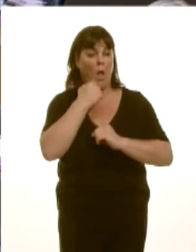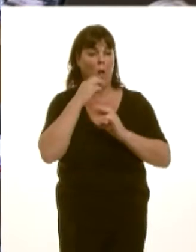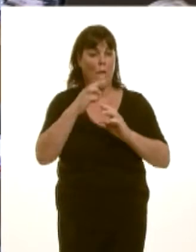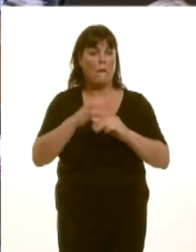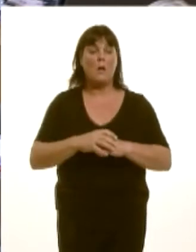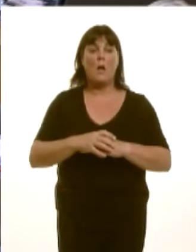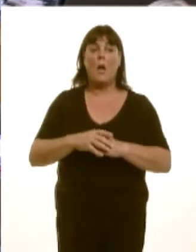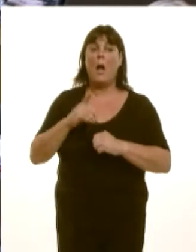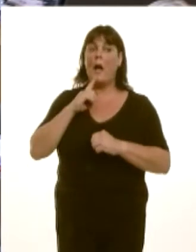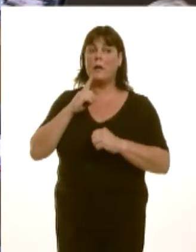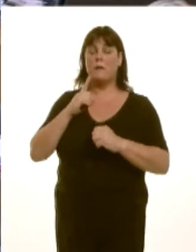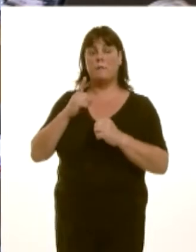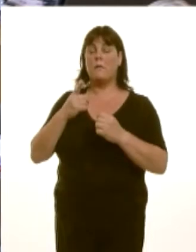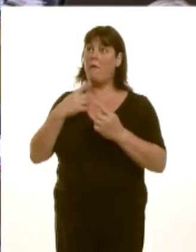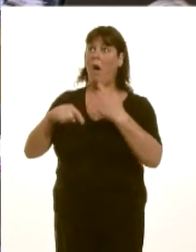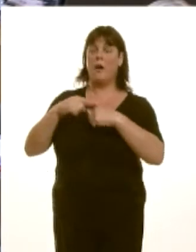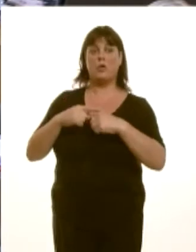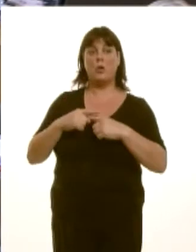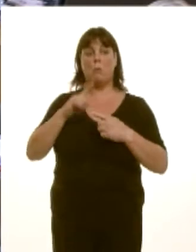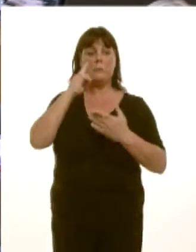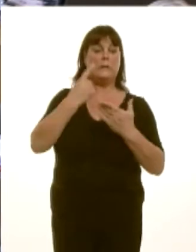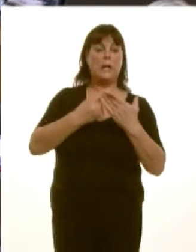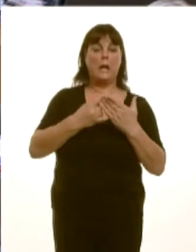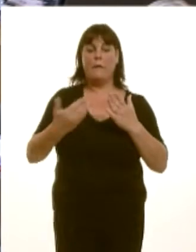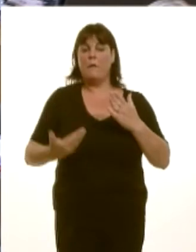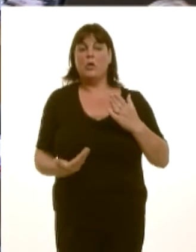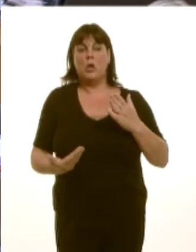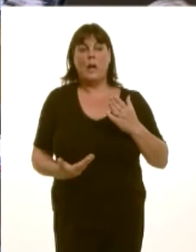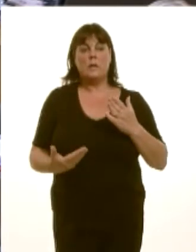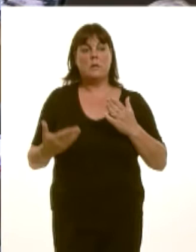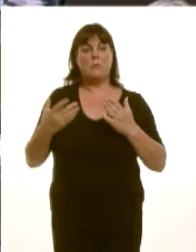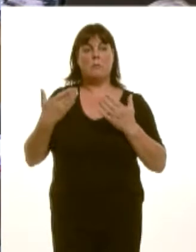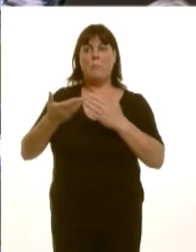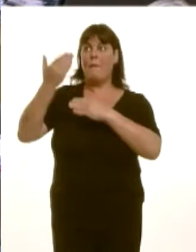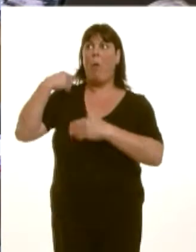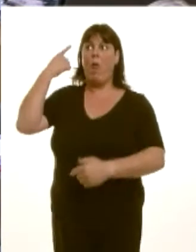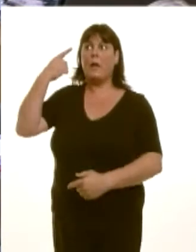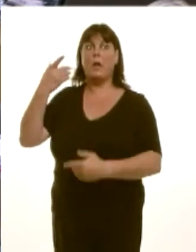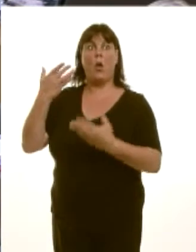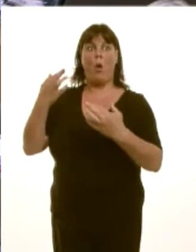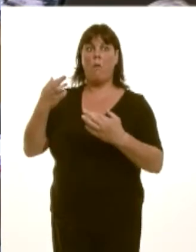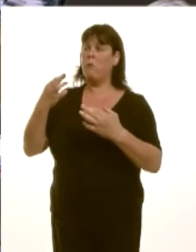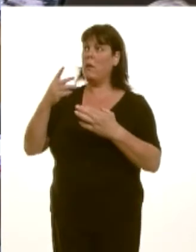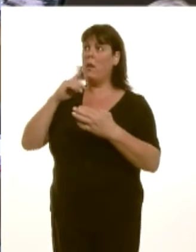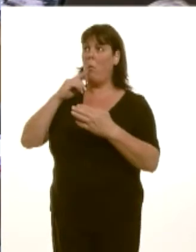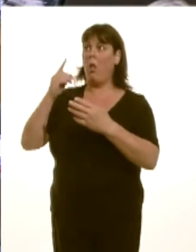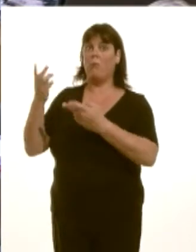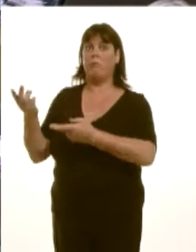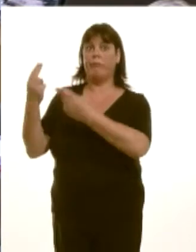with a fair and equitable funding settlement from the UK Government, so that we are able to specify and procure the next franchise.